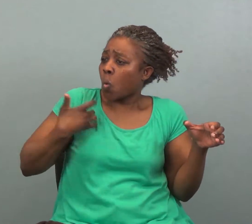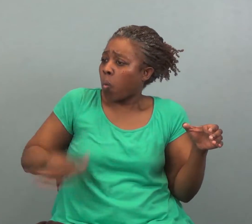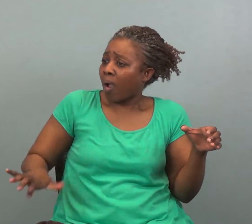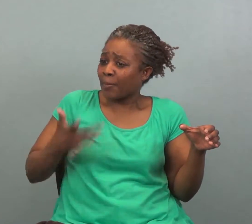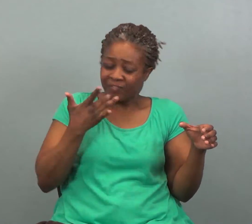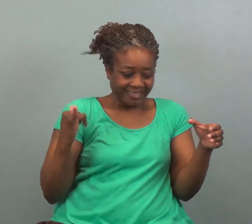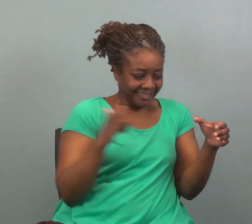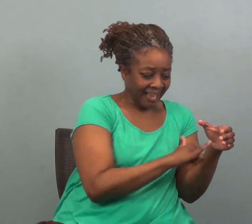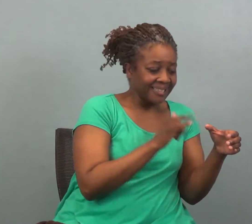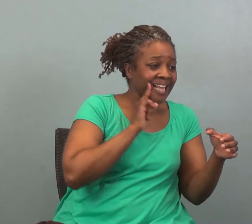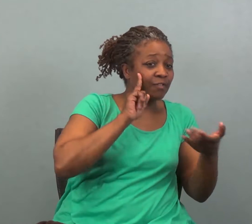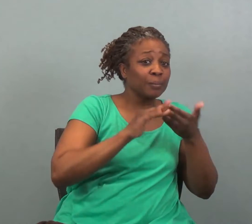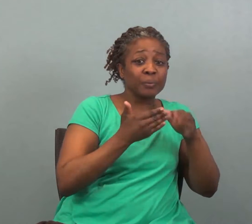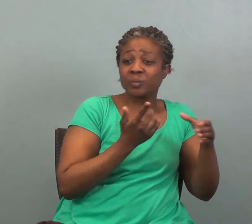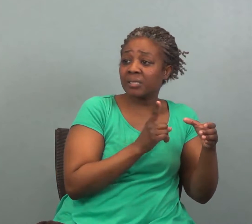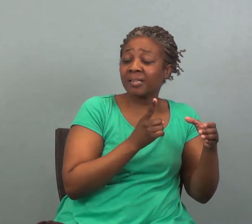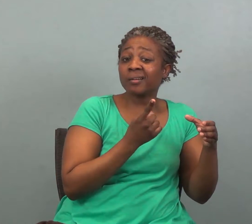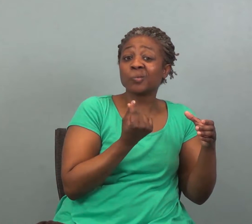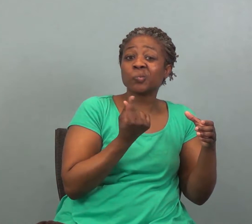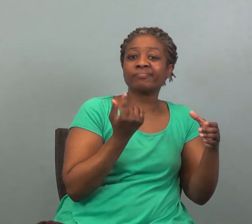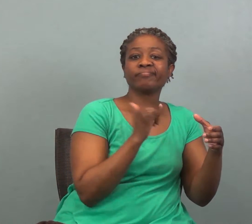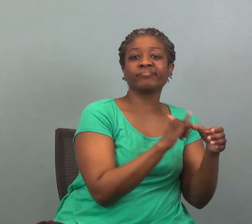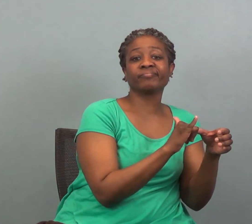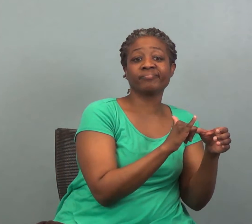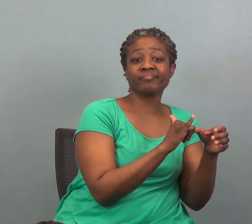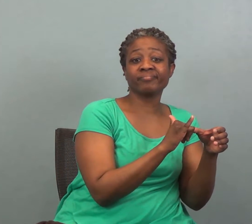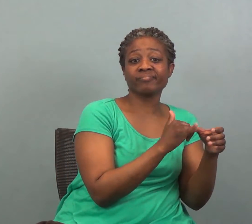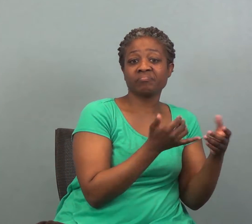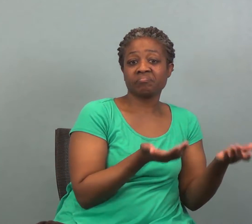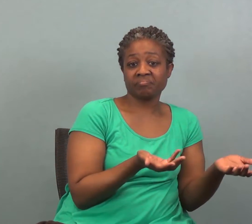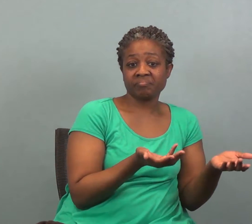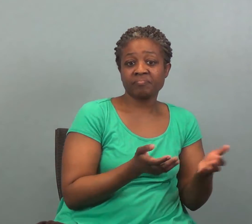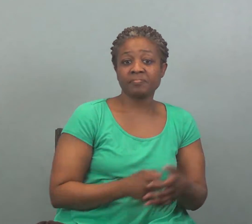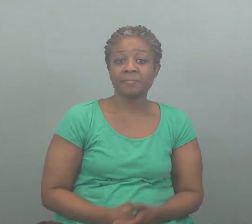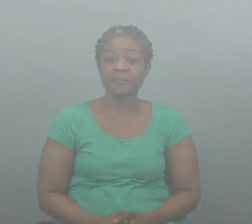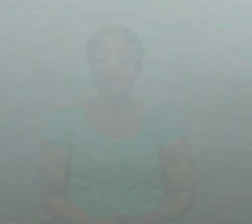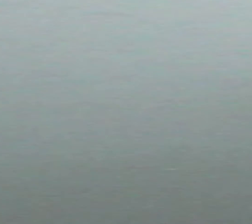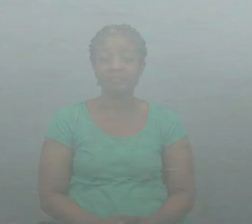withdraw from that community, they're alone in a sea of hearing people. They'd rather stay in the Deaf community.